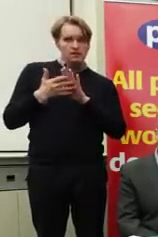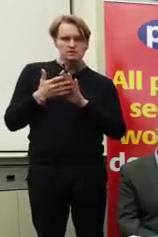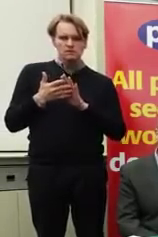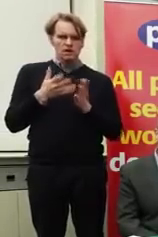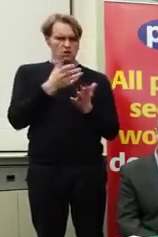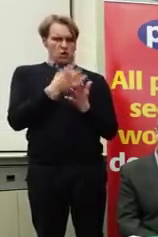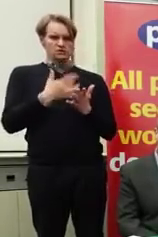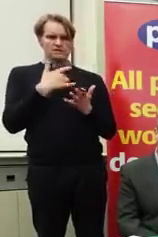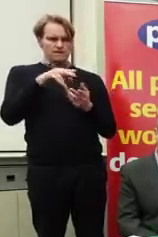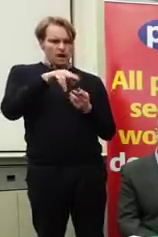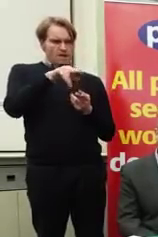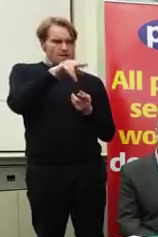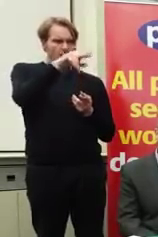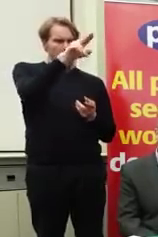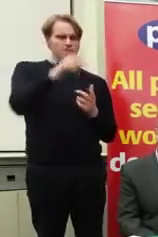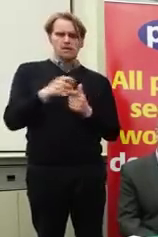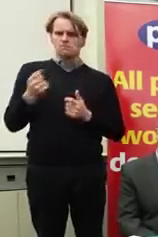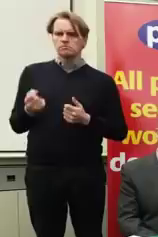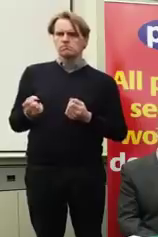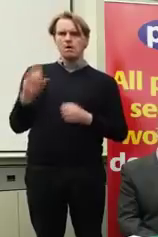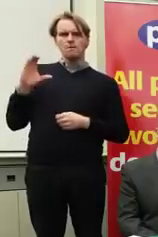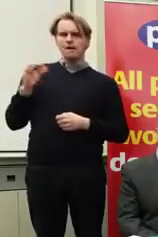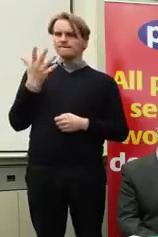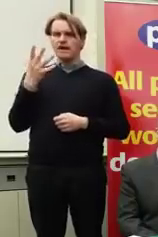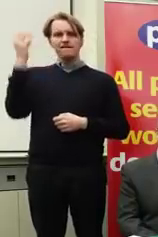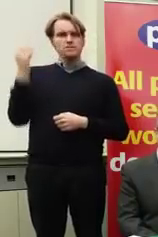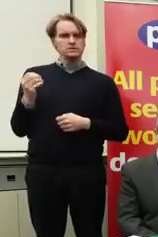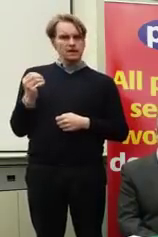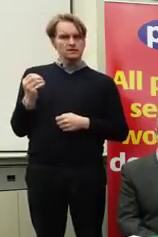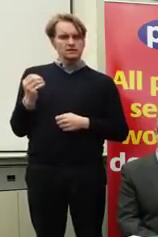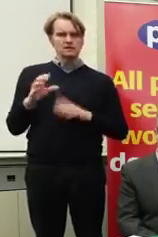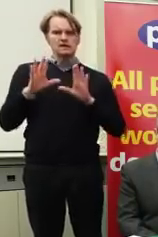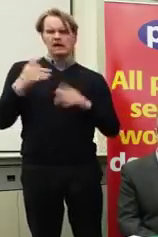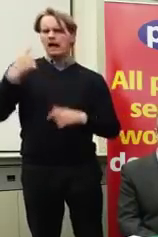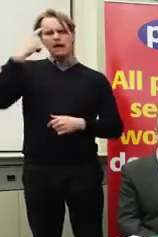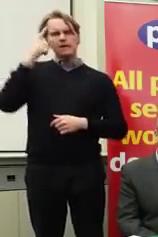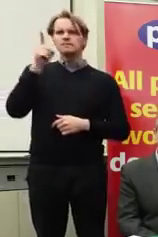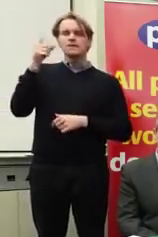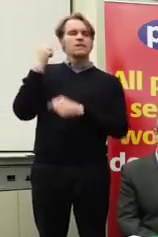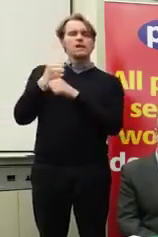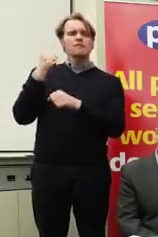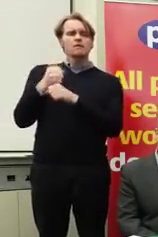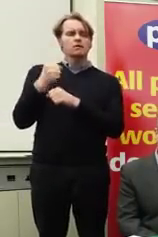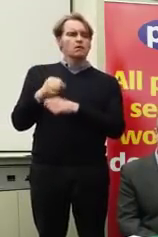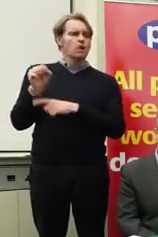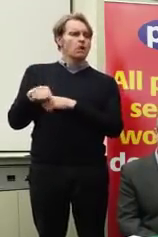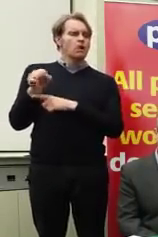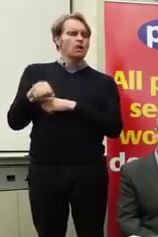money that people have lost. Now it was pretty, I think, unacceptable that the government didn't even acknowledge that pay claim for a number of weeks